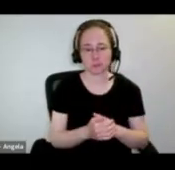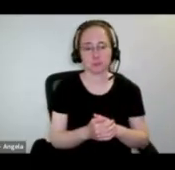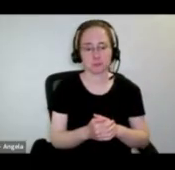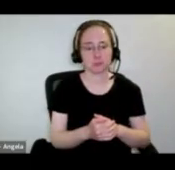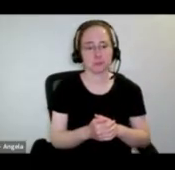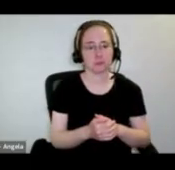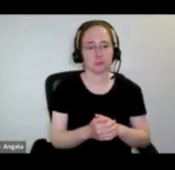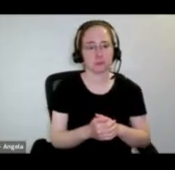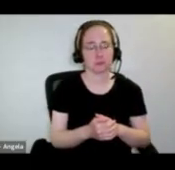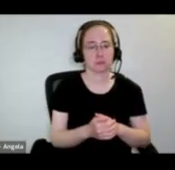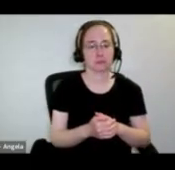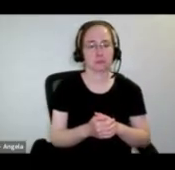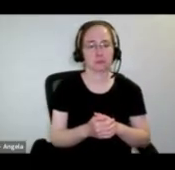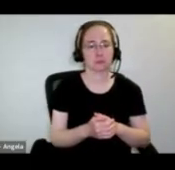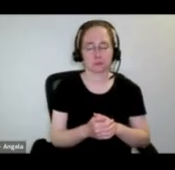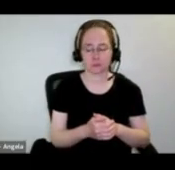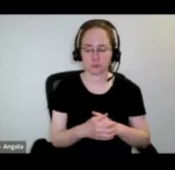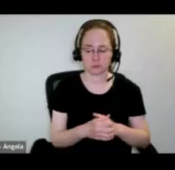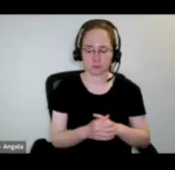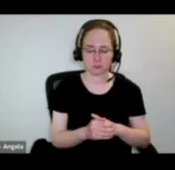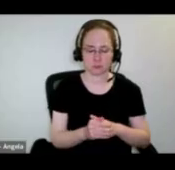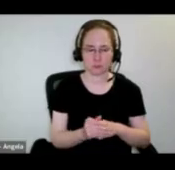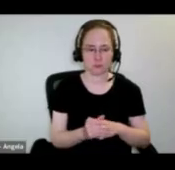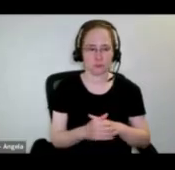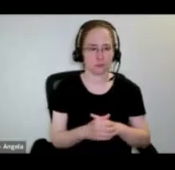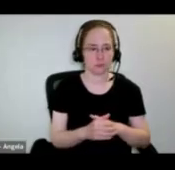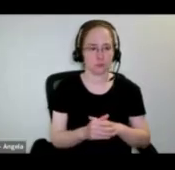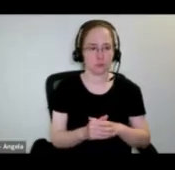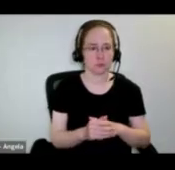Laura Vegas: For those who do not have paid family caregivers. Next slide, please.